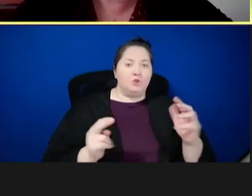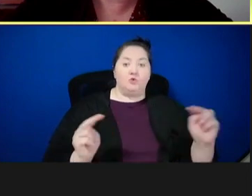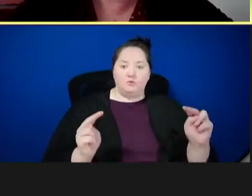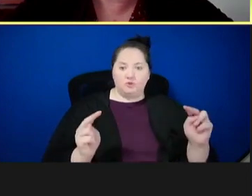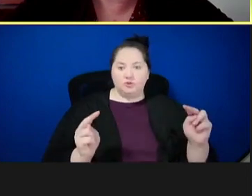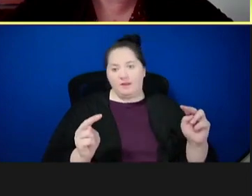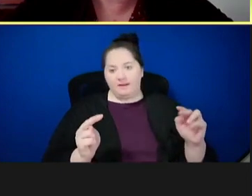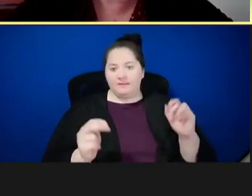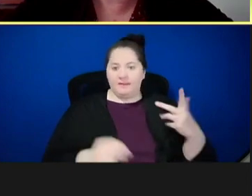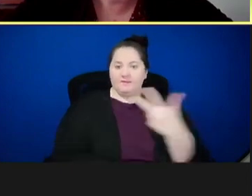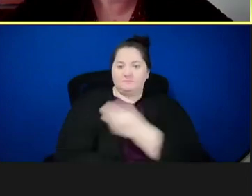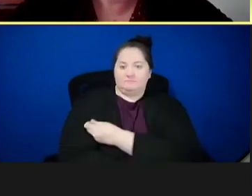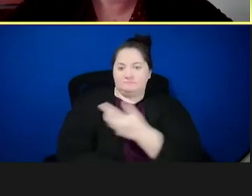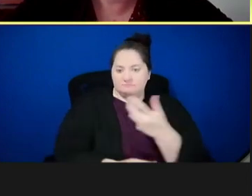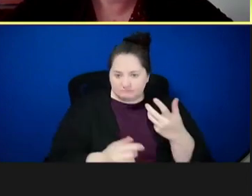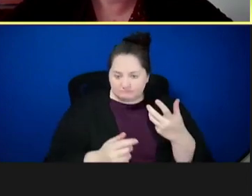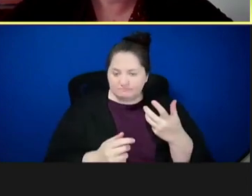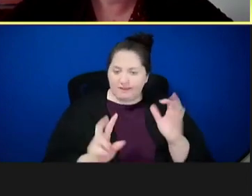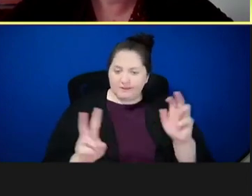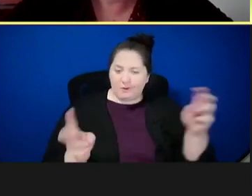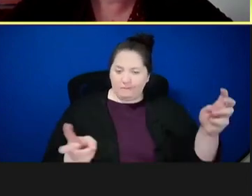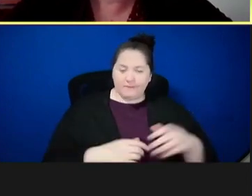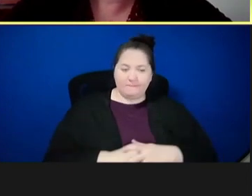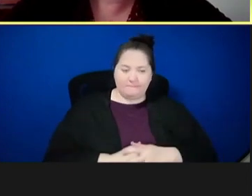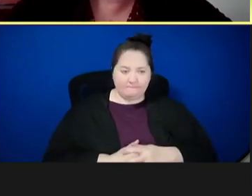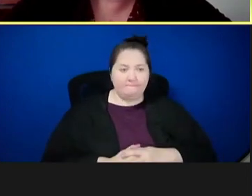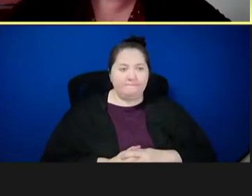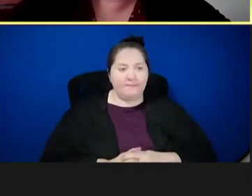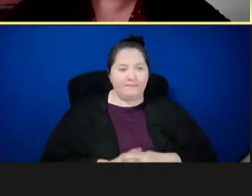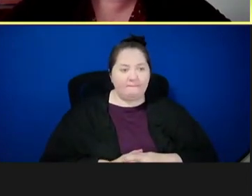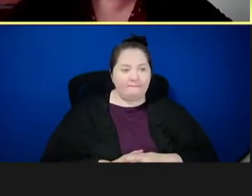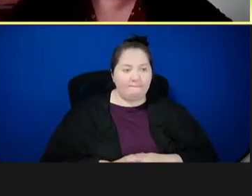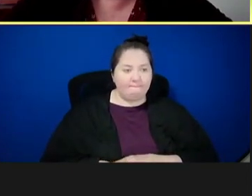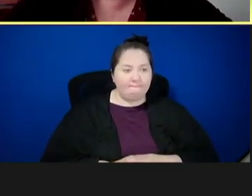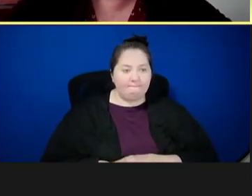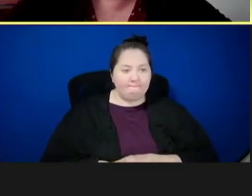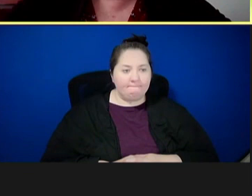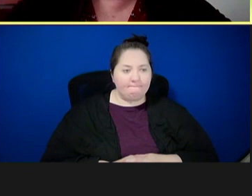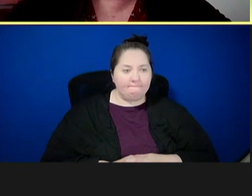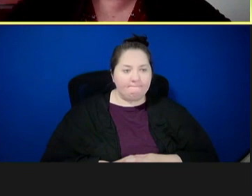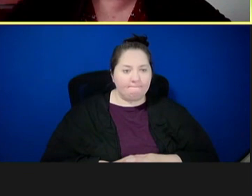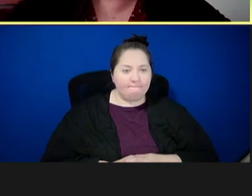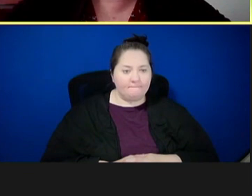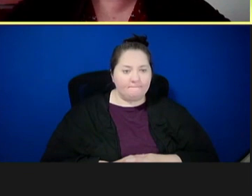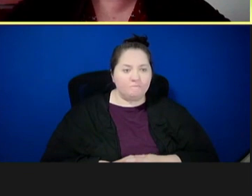for frontline staff in long-term care. Next slide. We did a survey to understand what